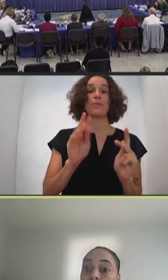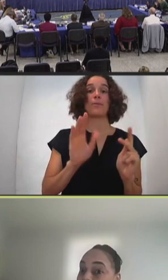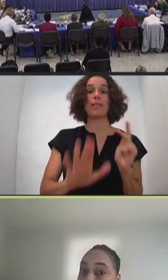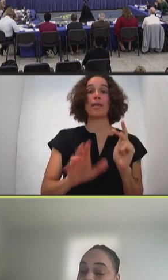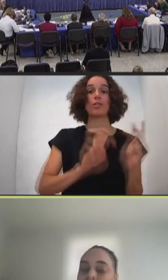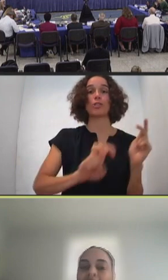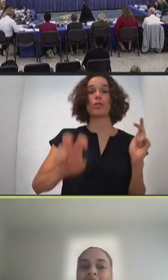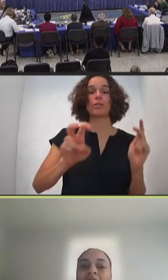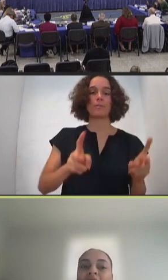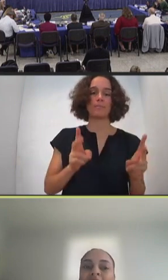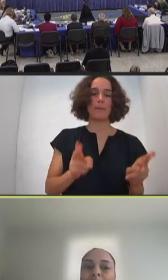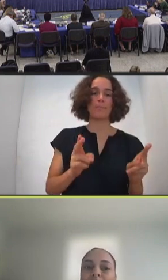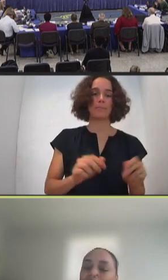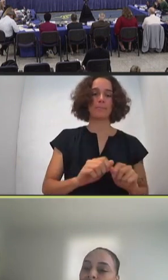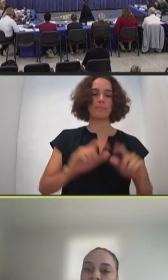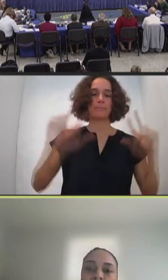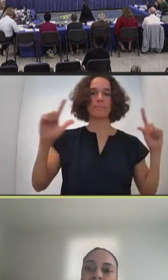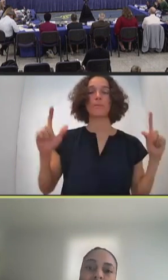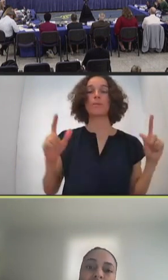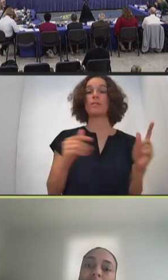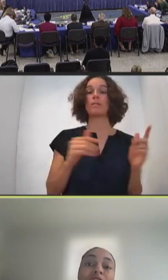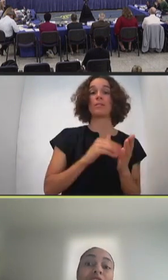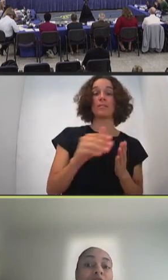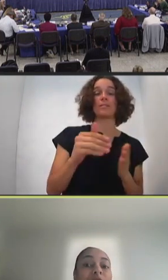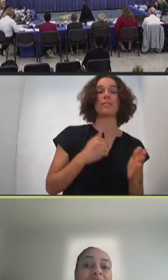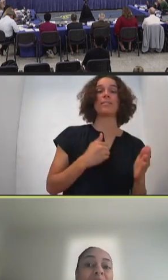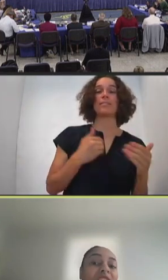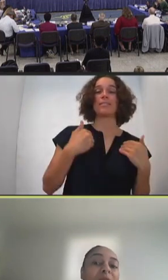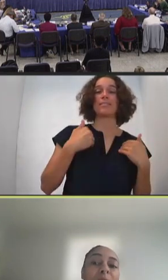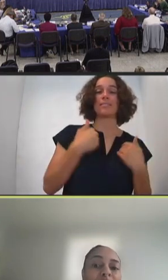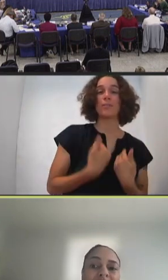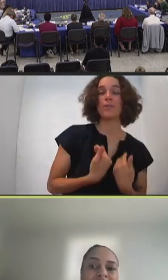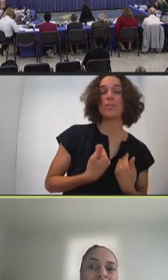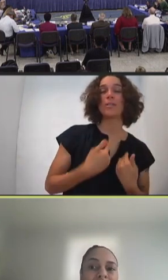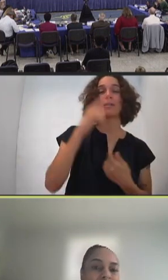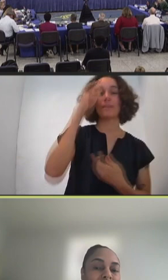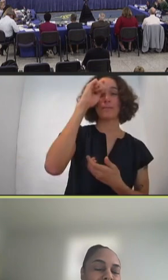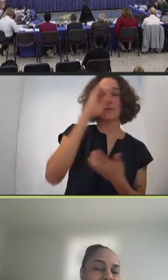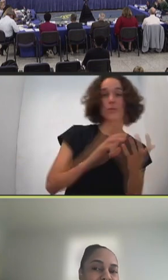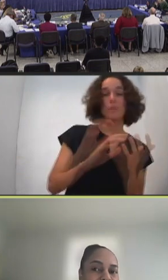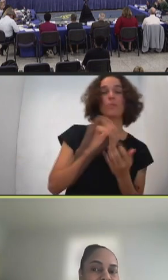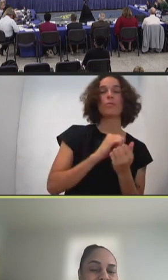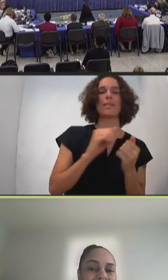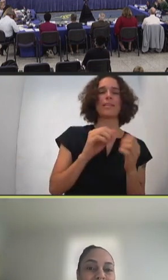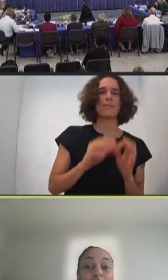fatigue. And there's also a lot of confusion about the importance of these vaccines when